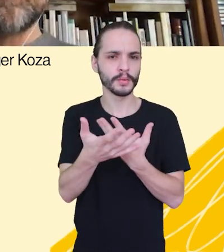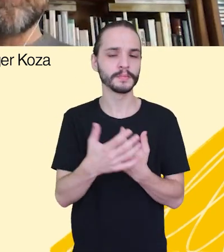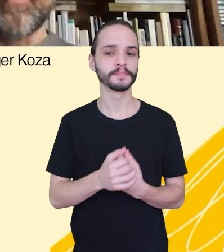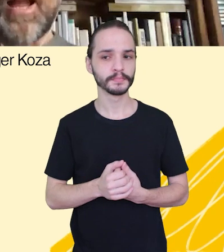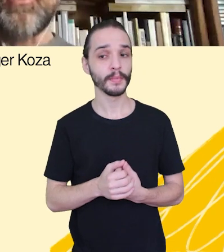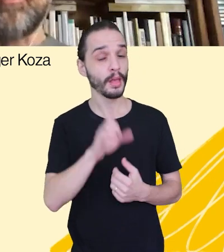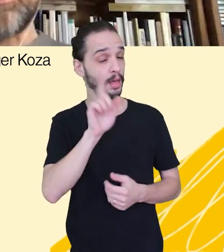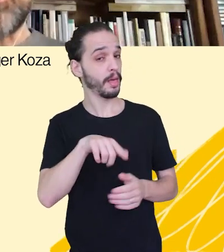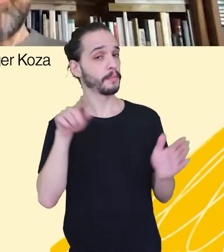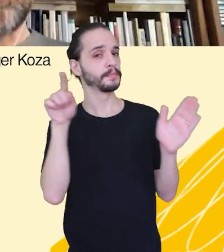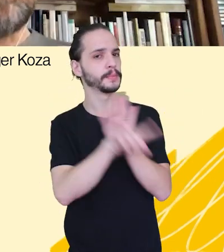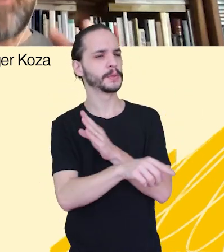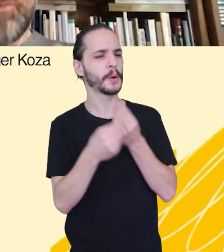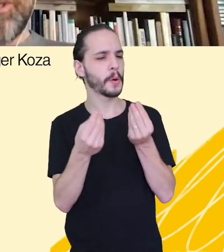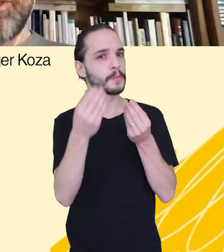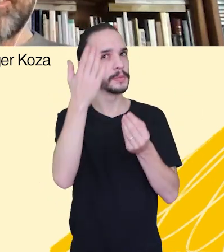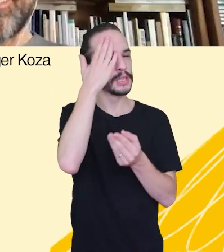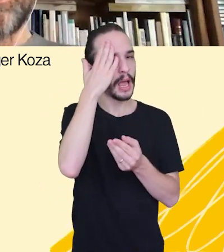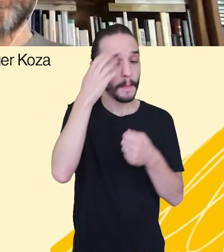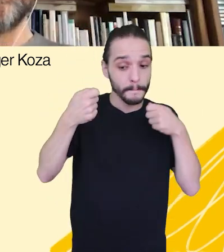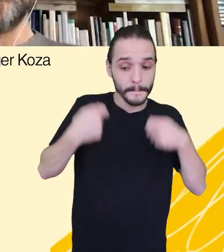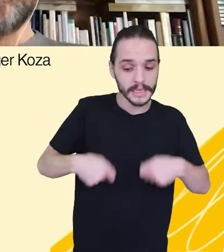I know that it's almost impossible to answer that.